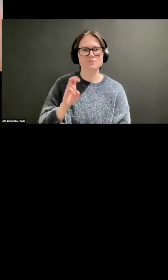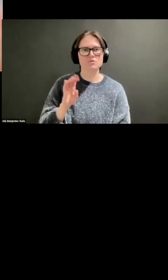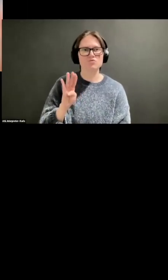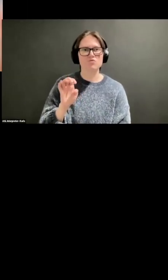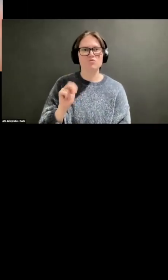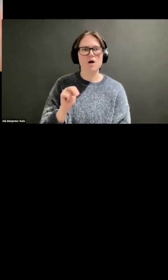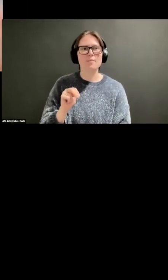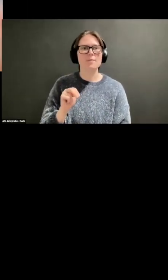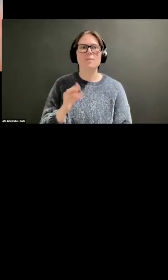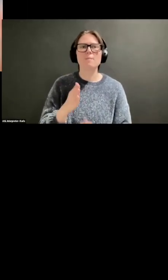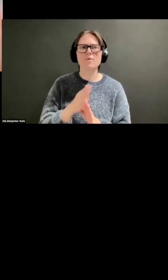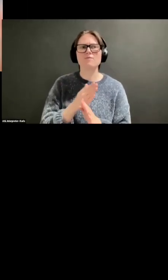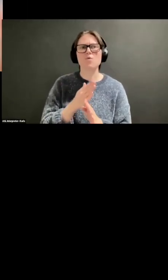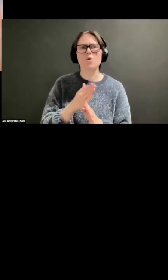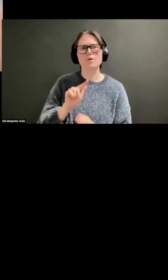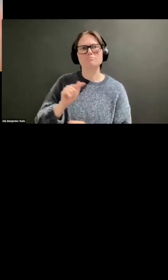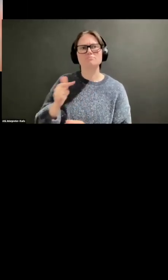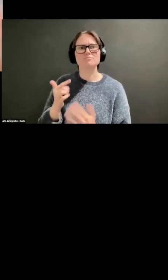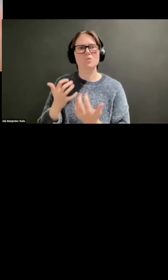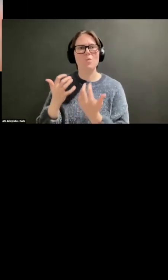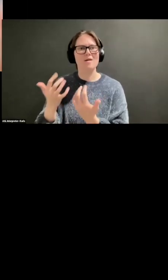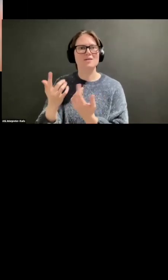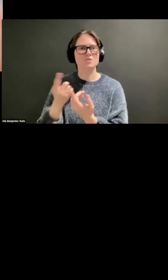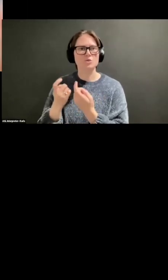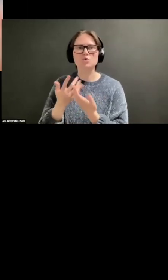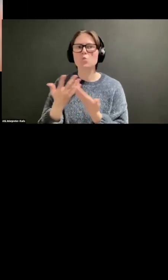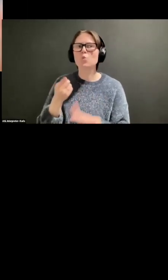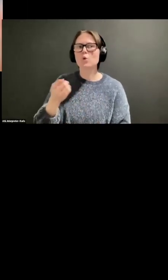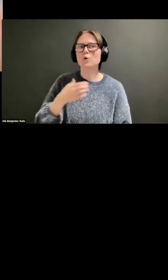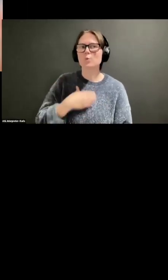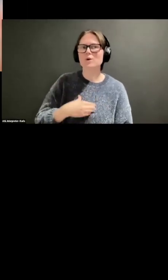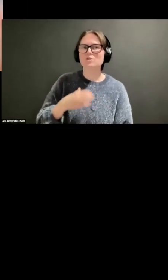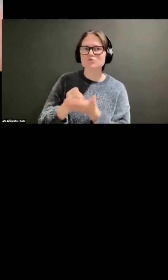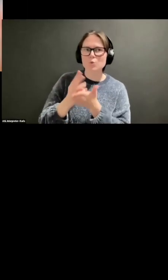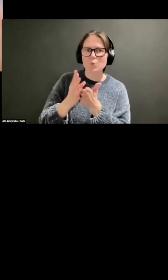the kind of system at large knew about disabled